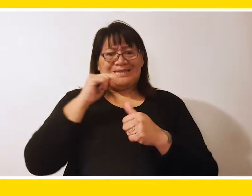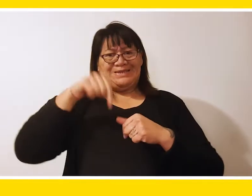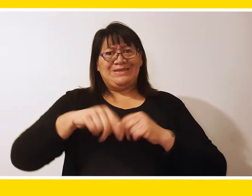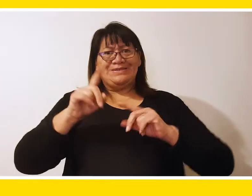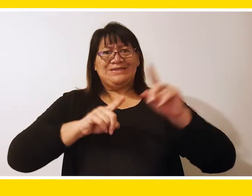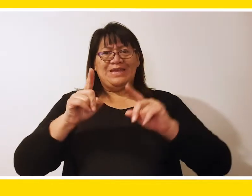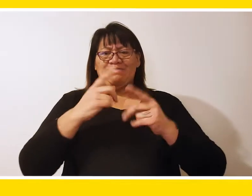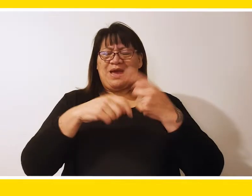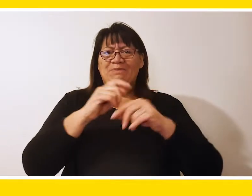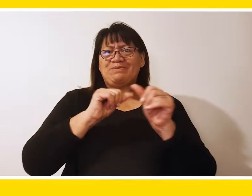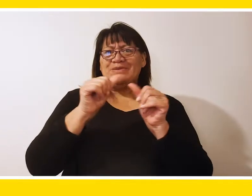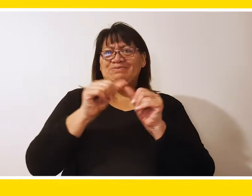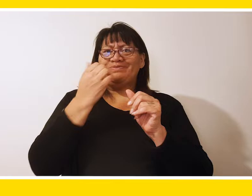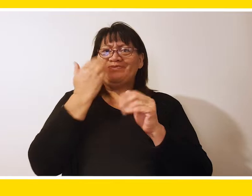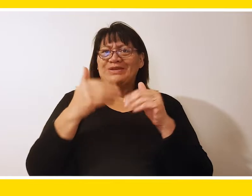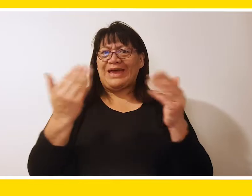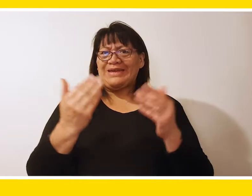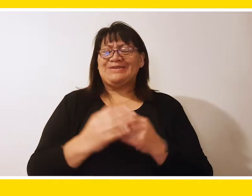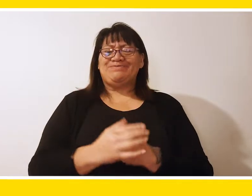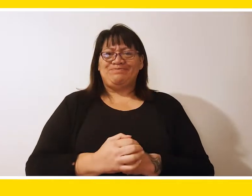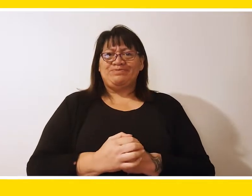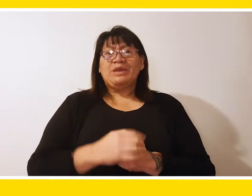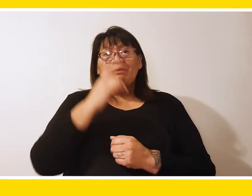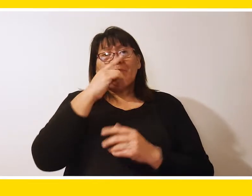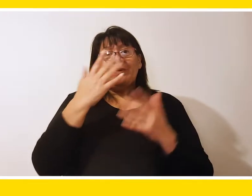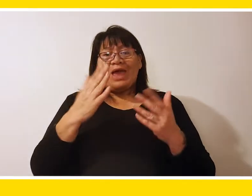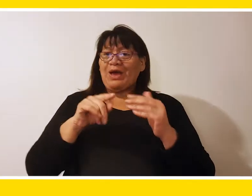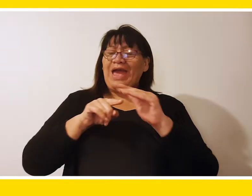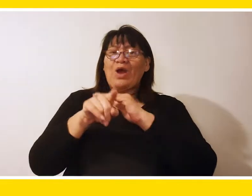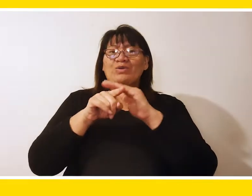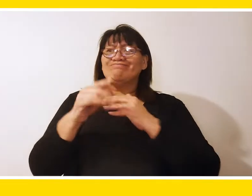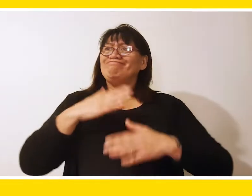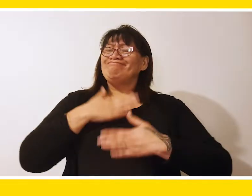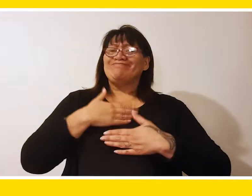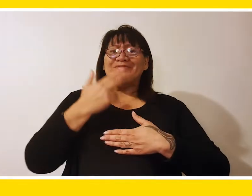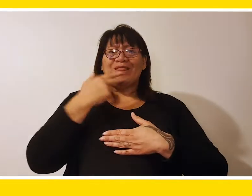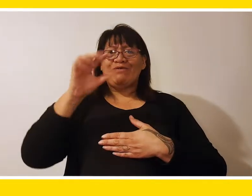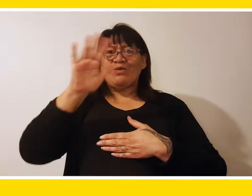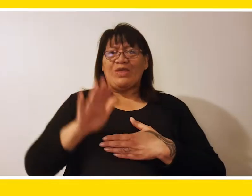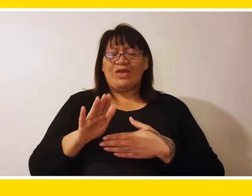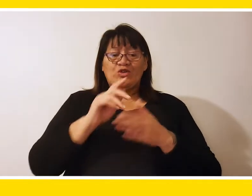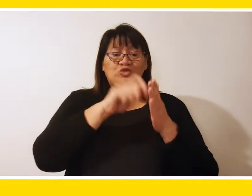our city reawakening day by day. People are out enjoying the lovely weather, and retail stores,